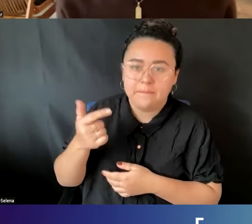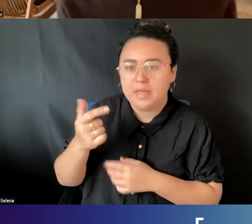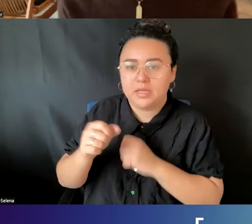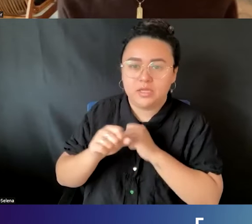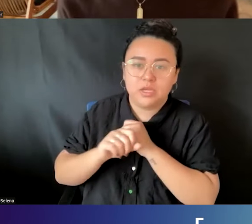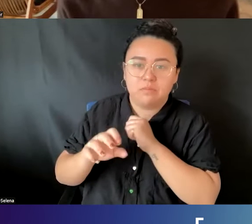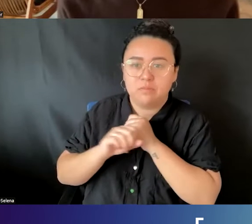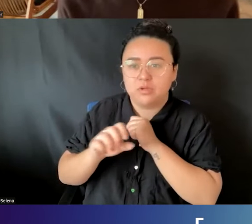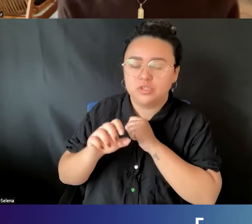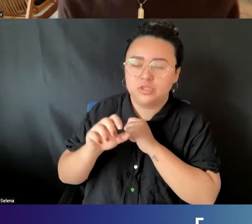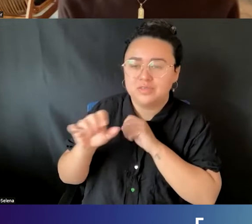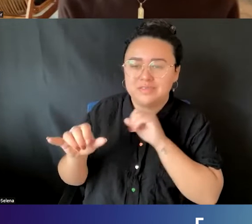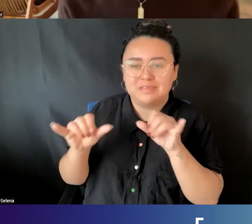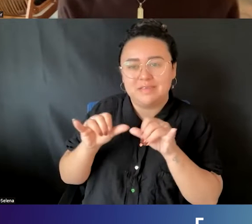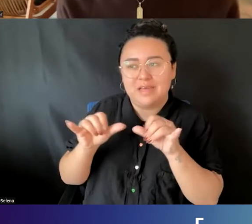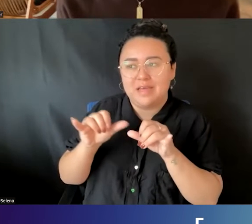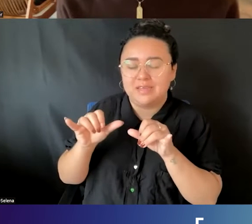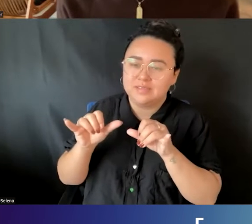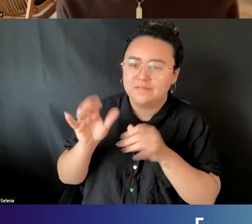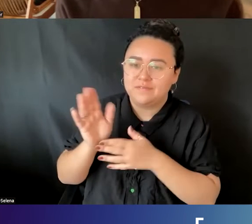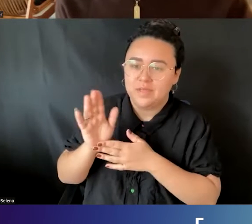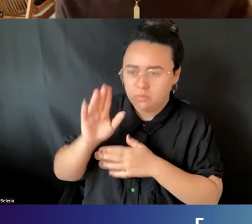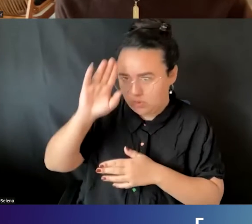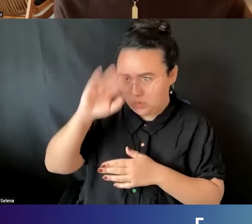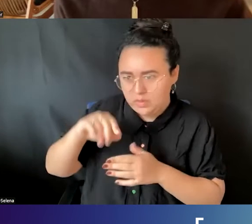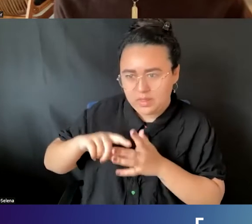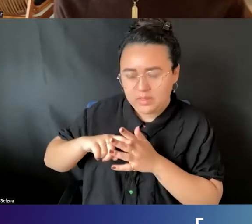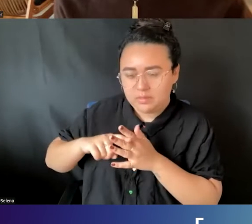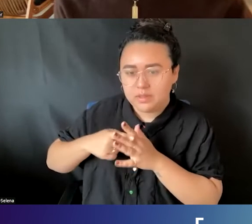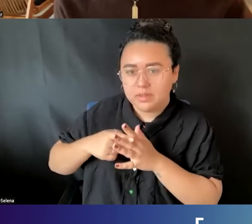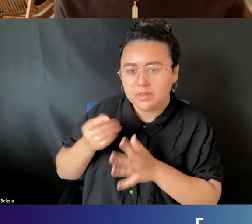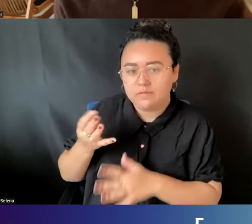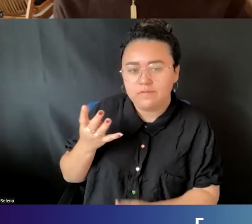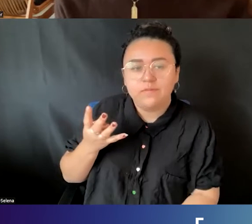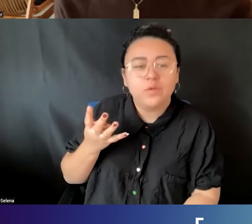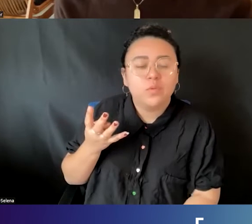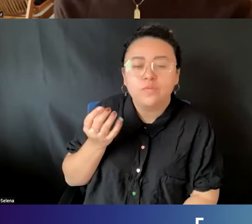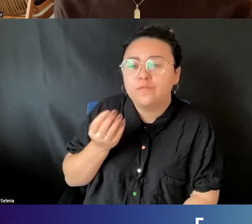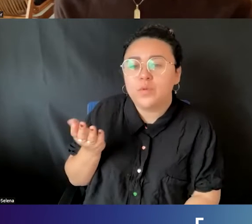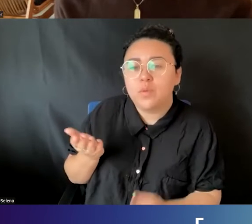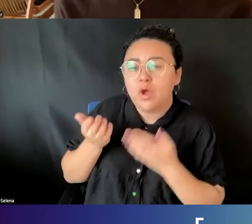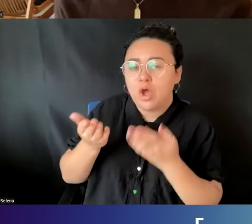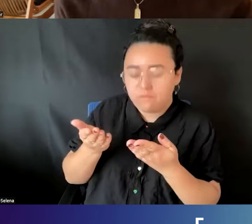And we knew that from the beginning. And so, you know, there was a couple of offers that we were considering.